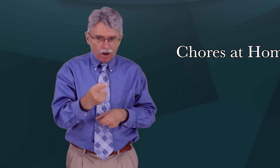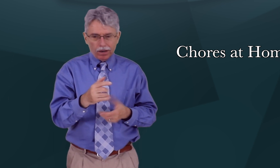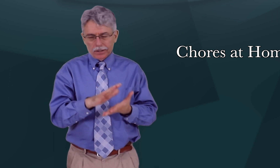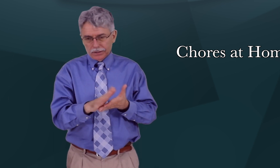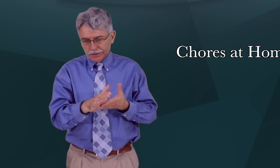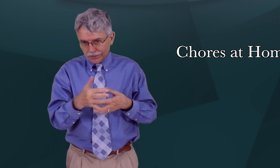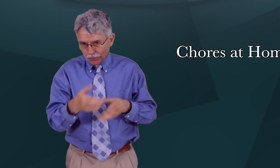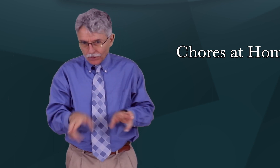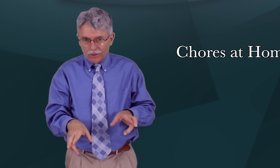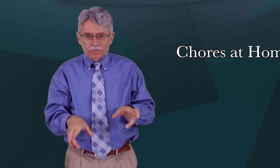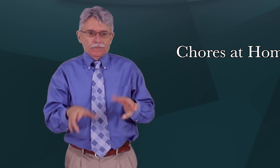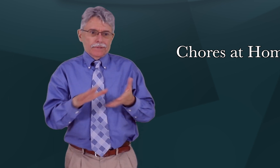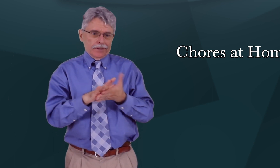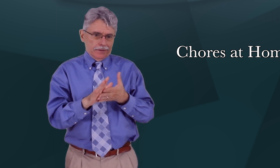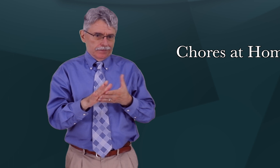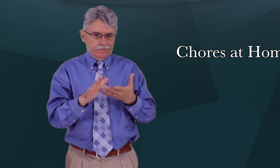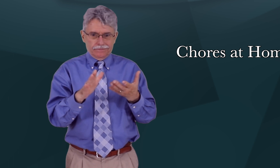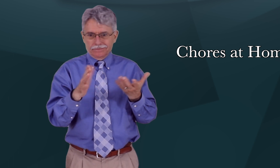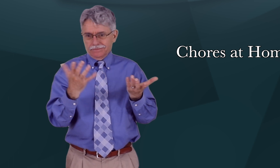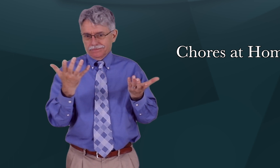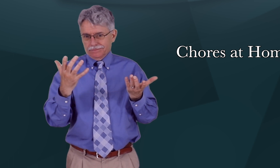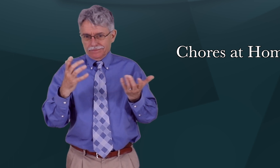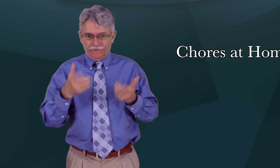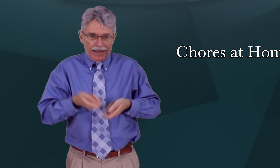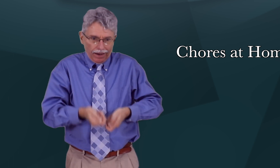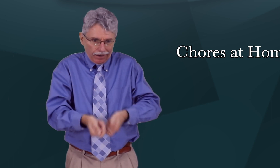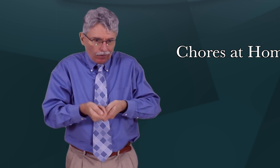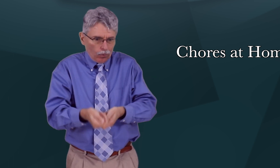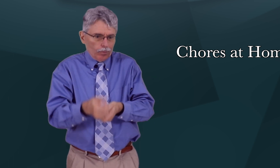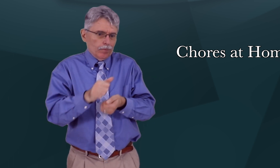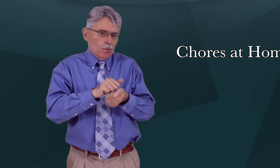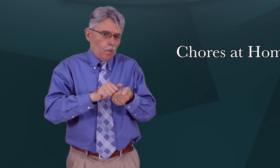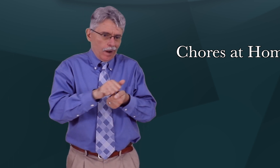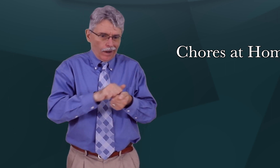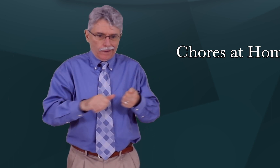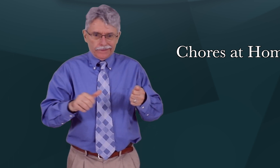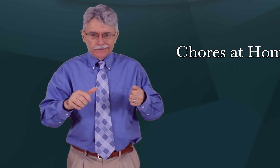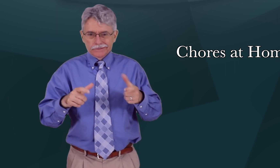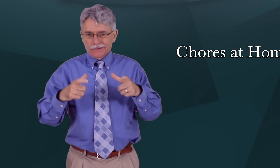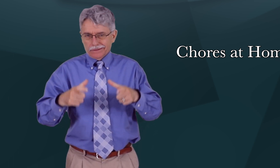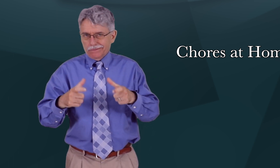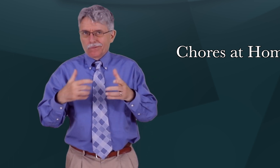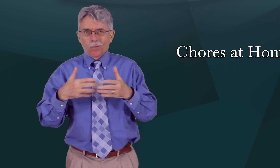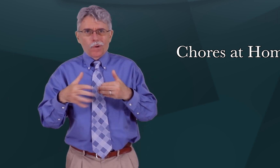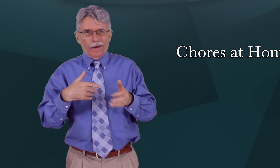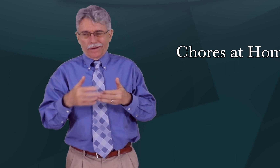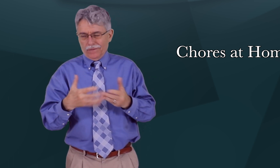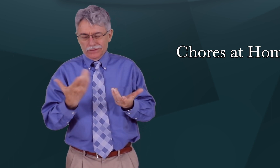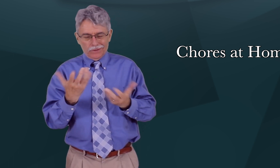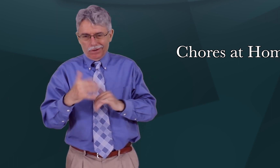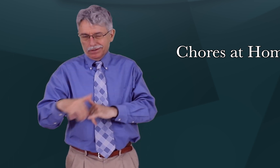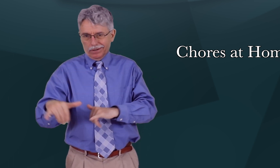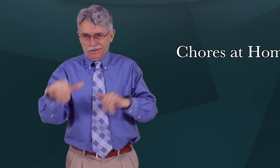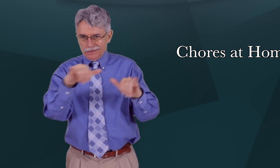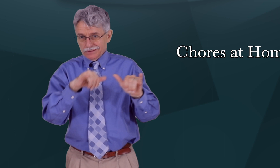take care of the dog, clean their room, vacuum, wash dishes, whatever it is.